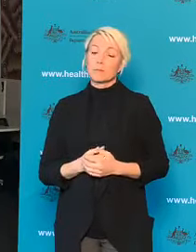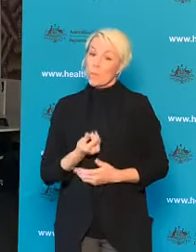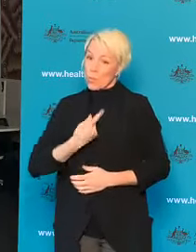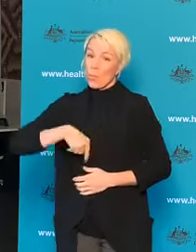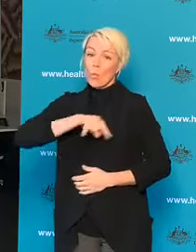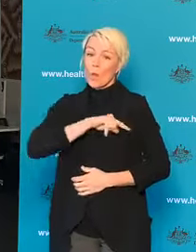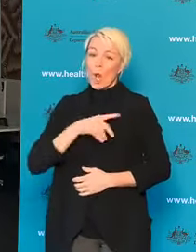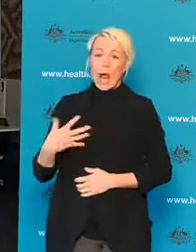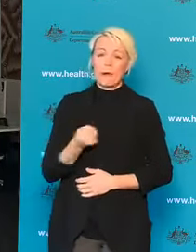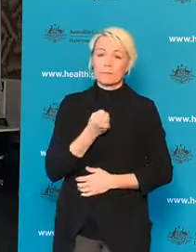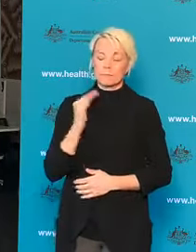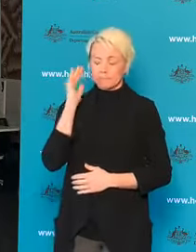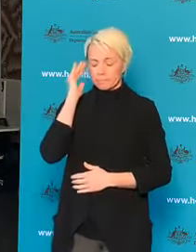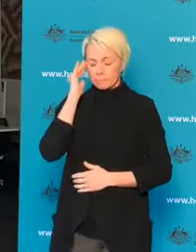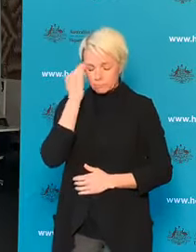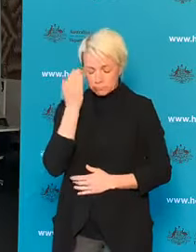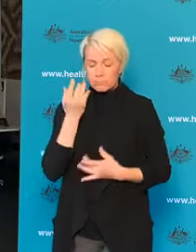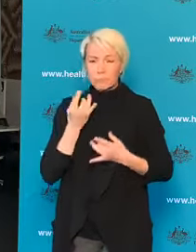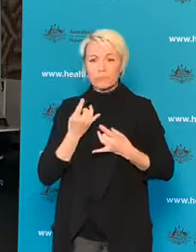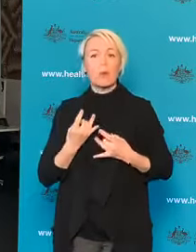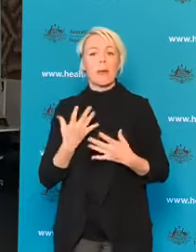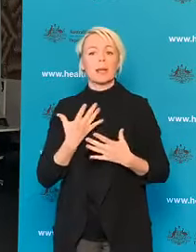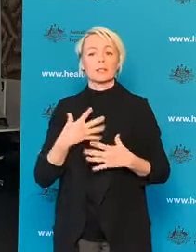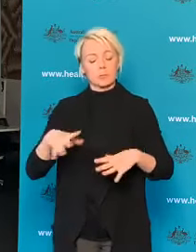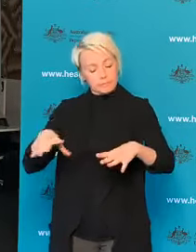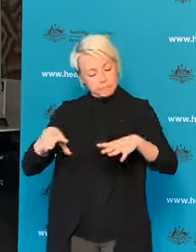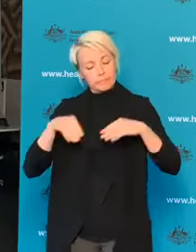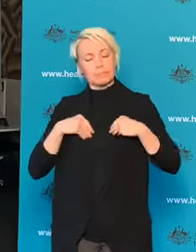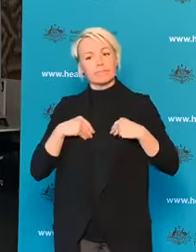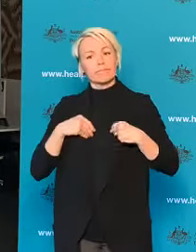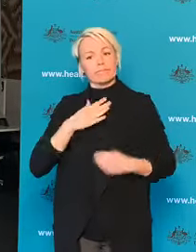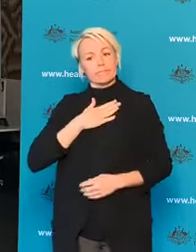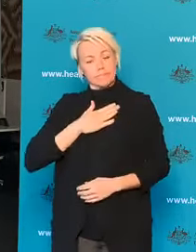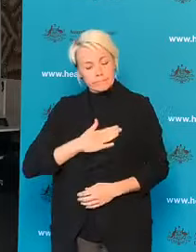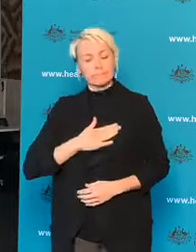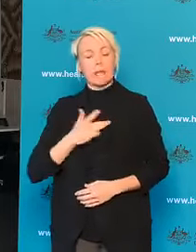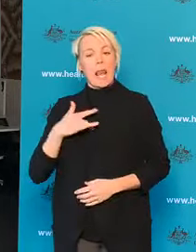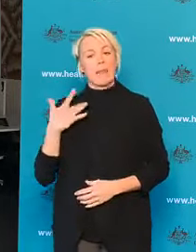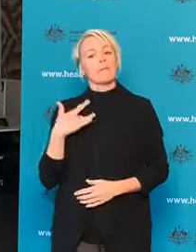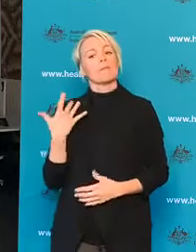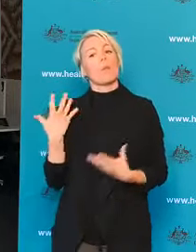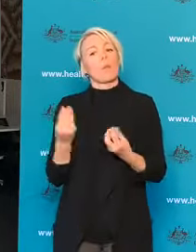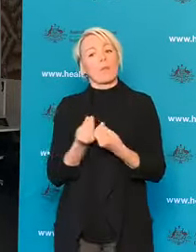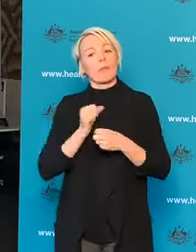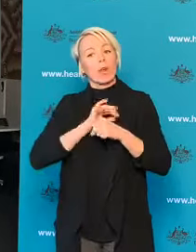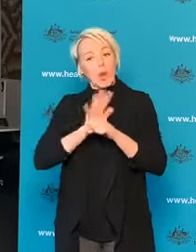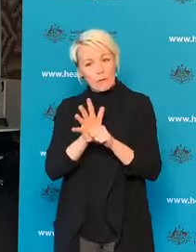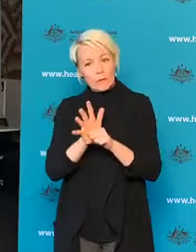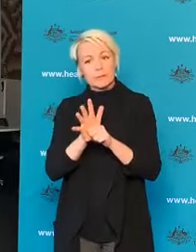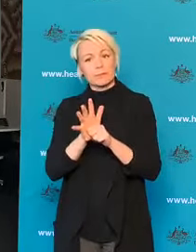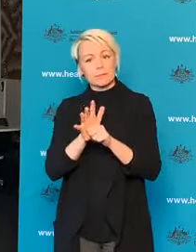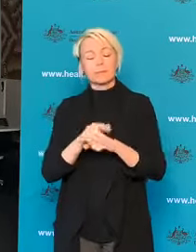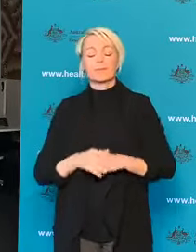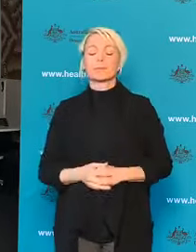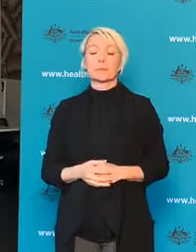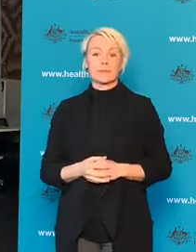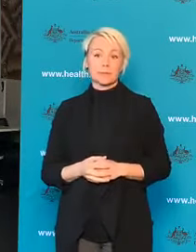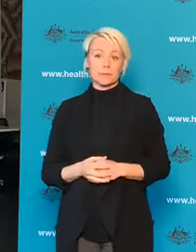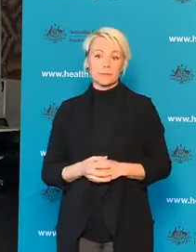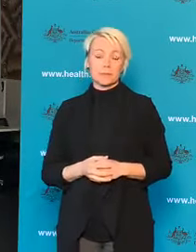live with COVID-19 for as long as possible, clearly aim in Australia is that we will continue to drive our